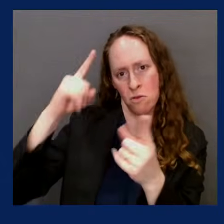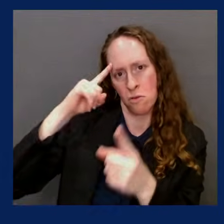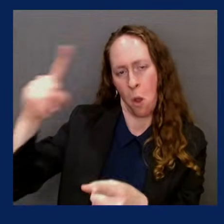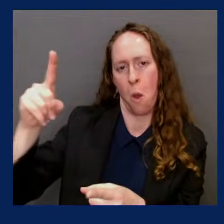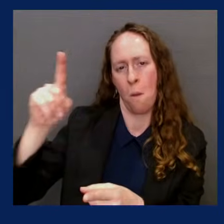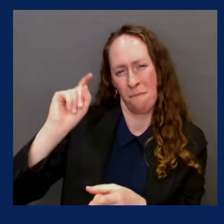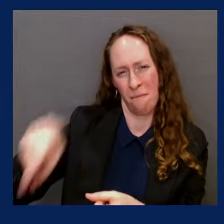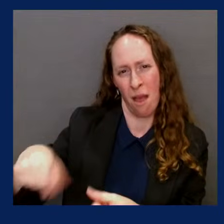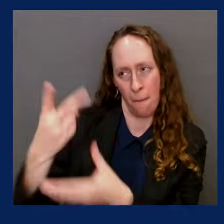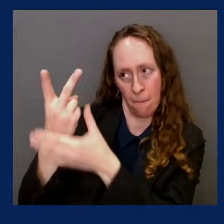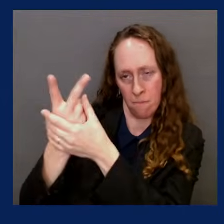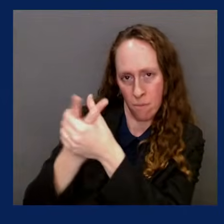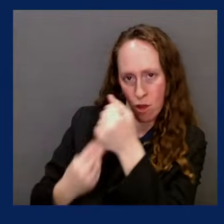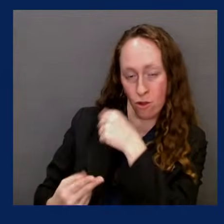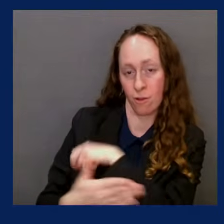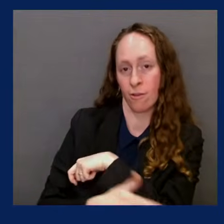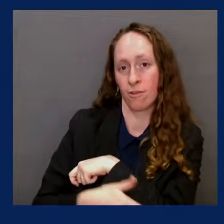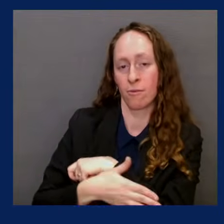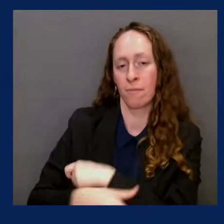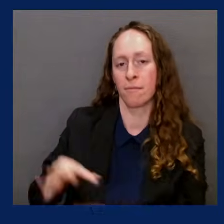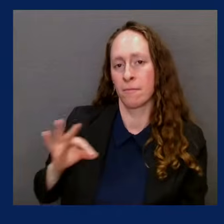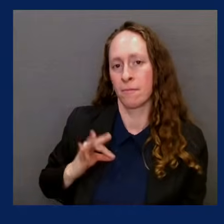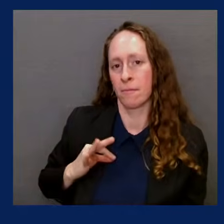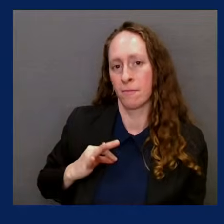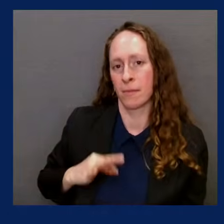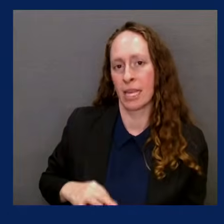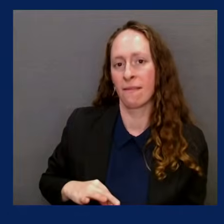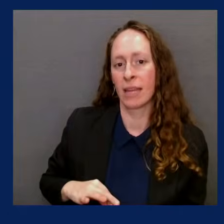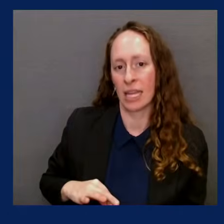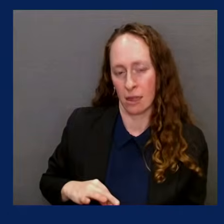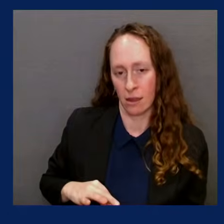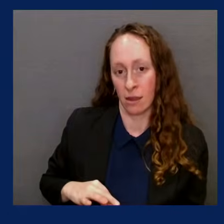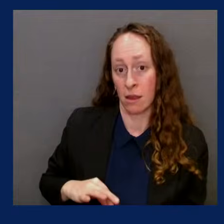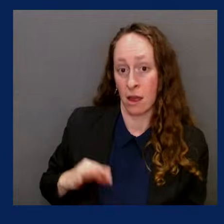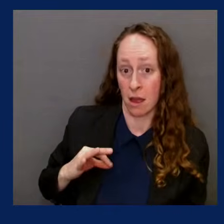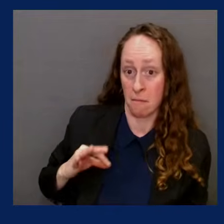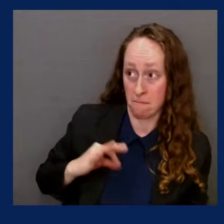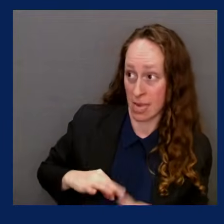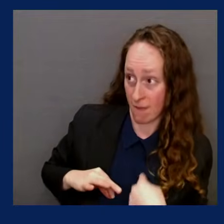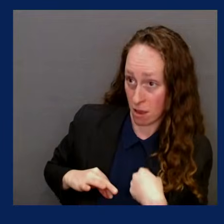for us to have a relationship where there is dialogue.